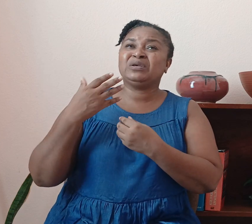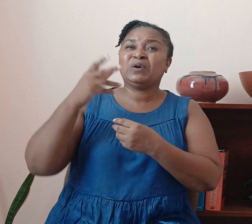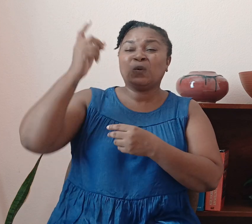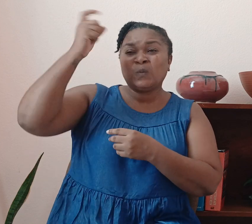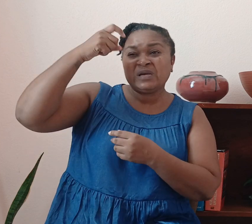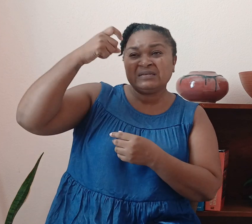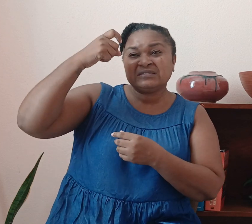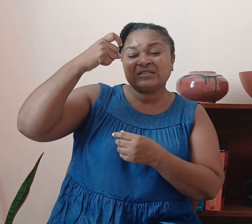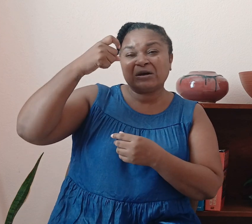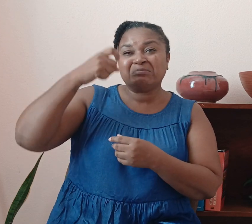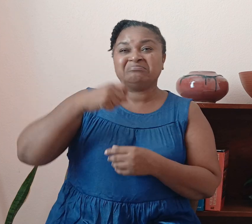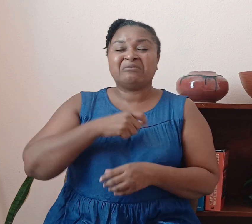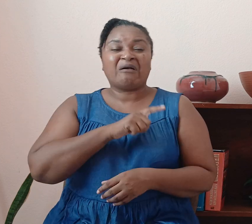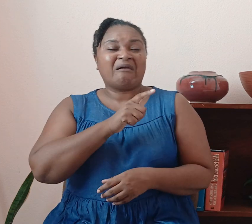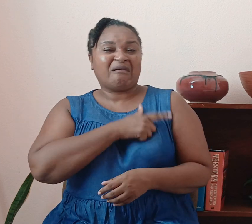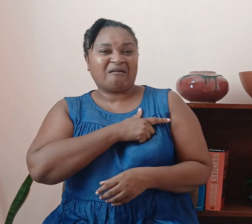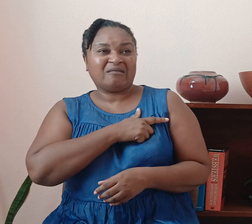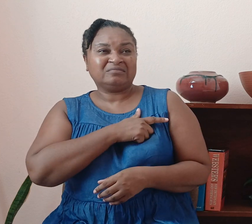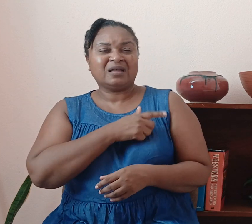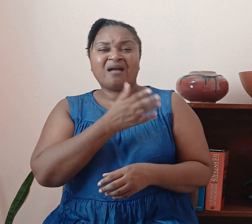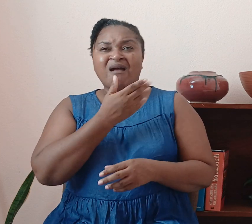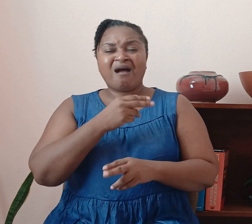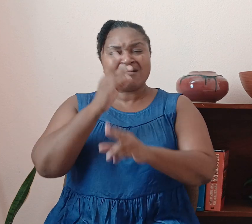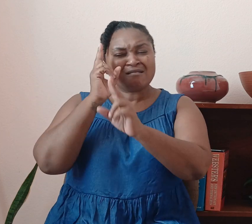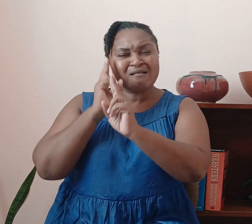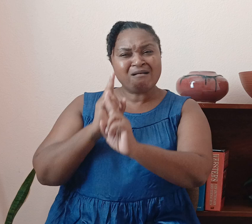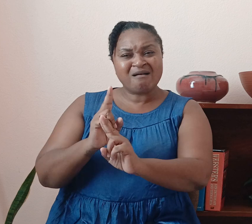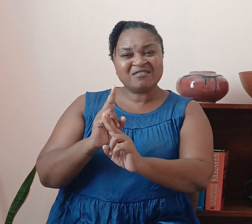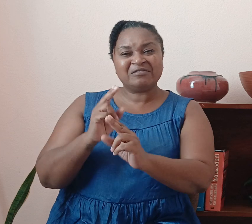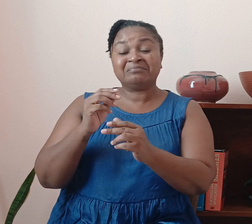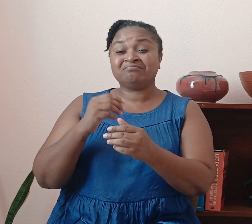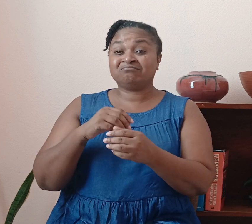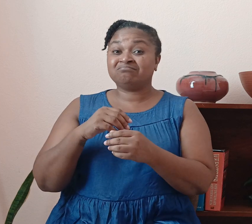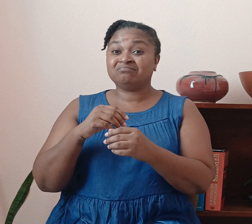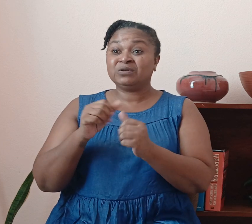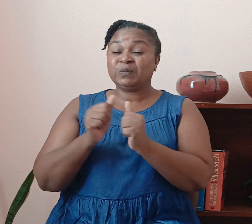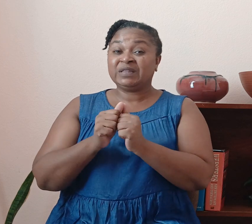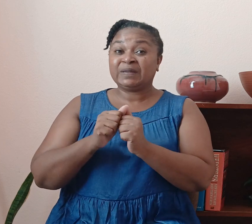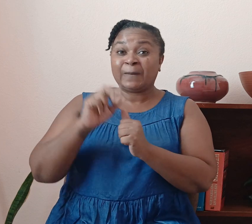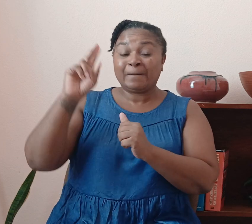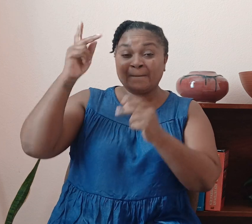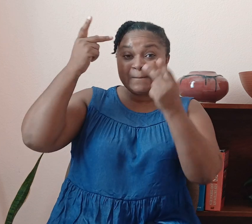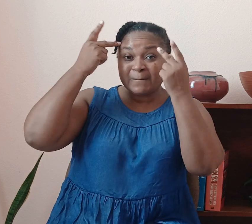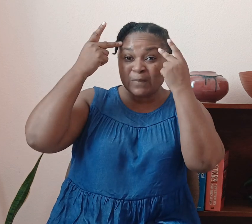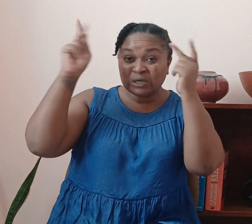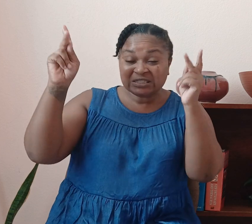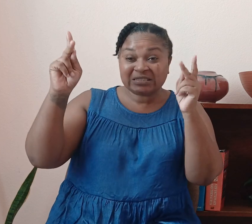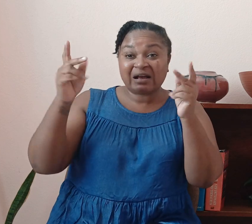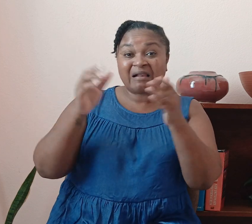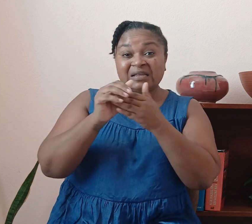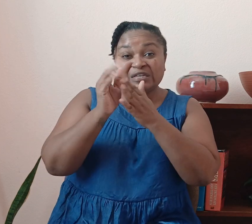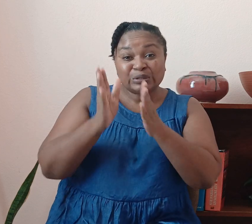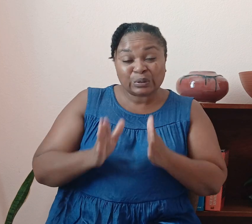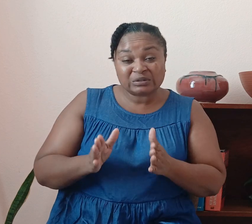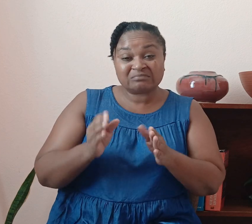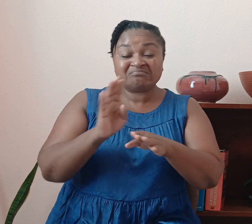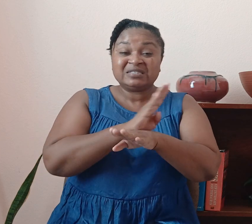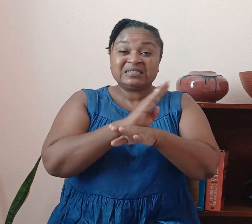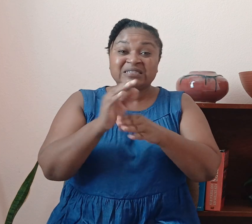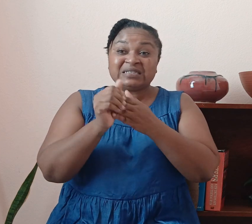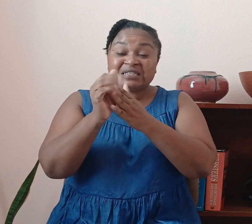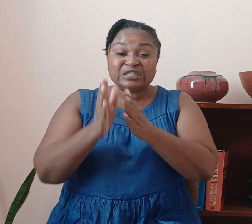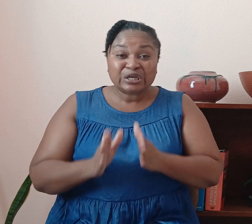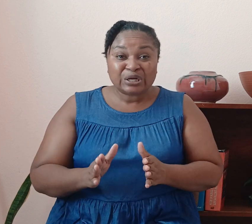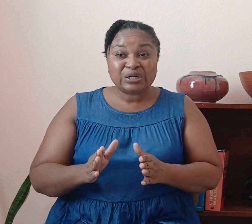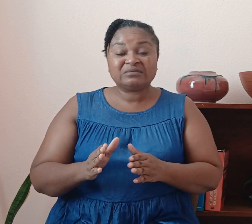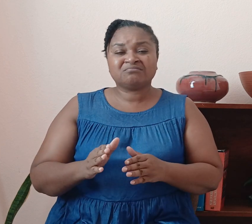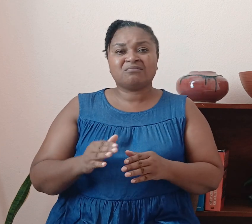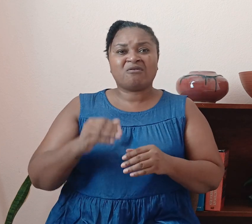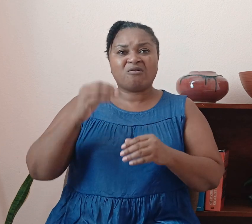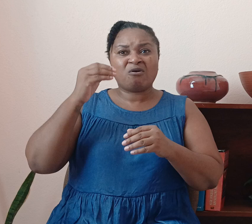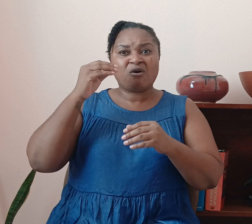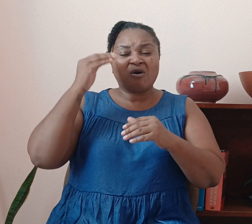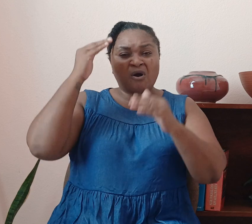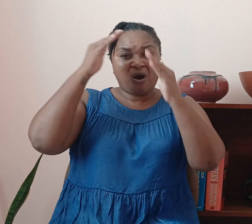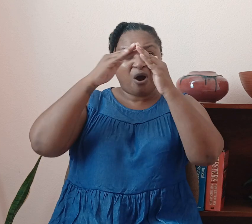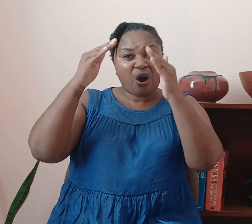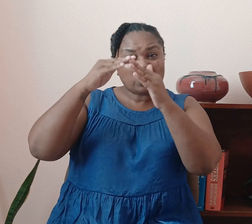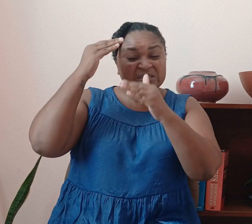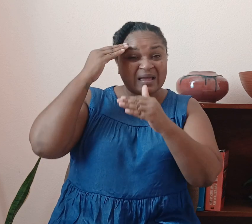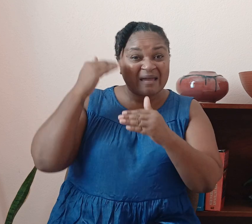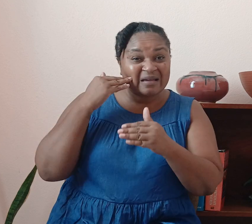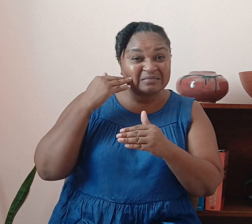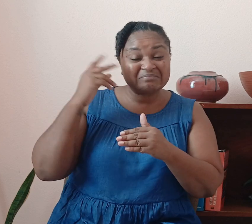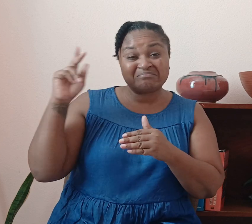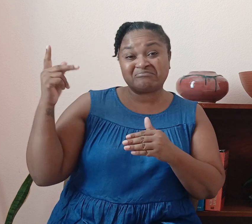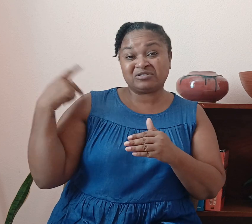our political leaders, business leaders, household heads, Principals, teachers and administrators